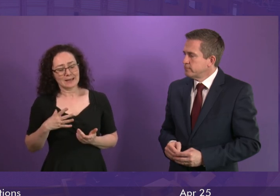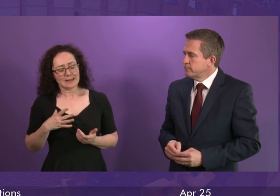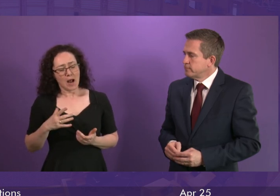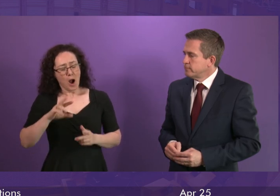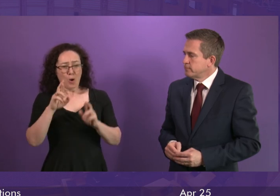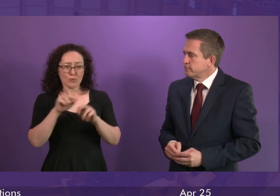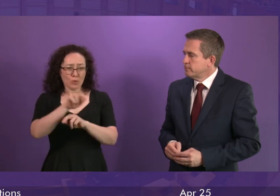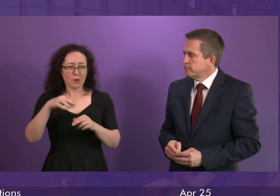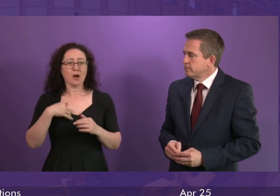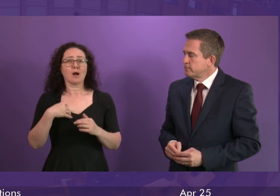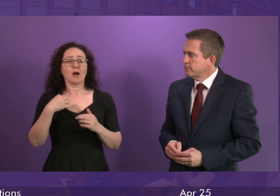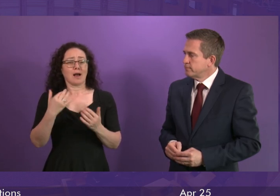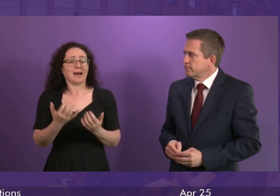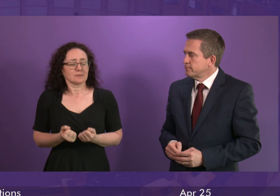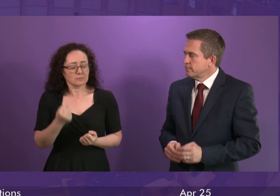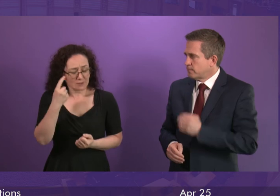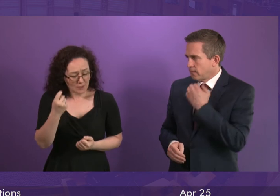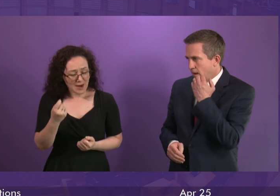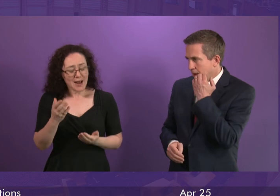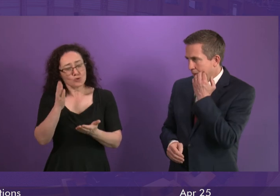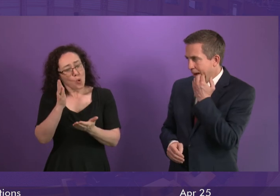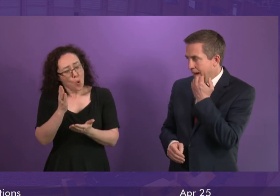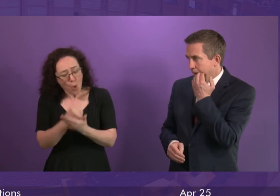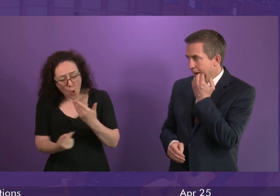qualifications that young people get in S4 that count, but the qualifications that they